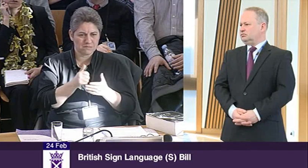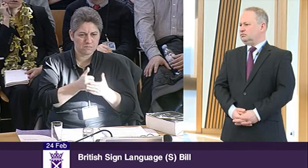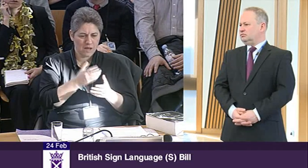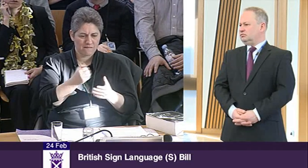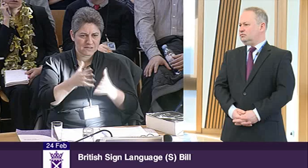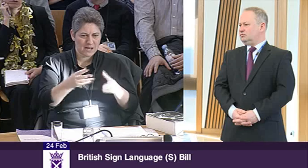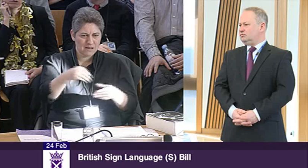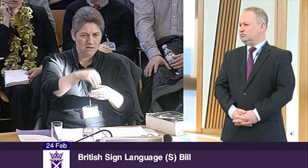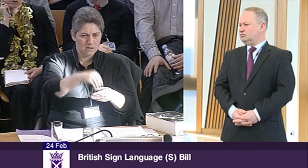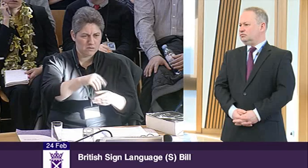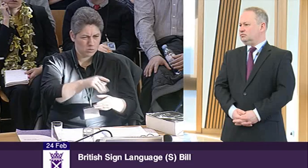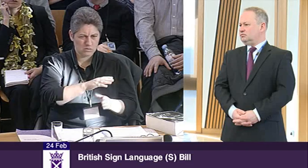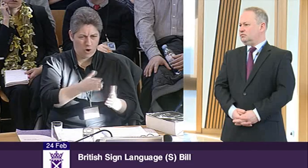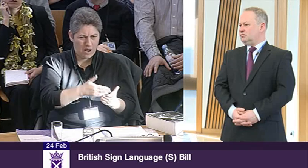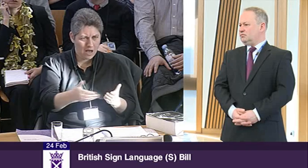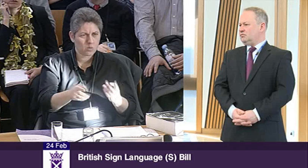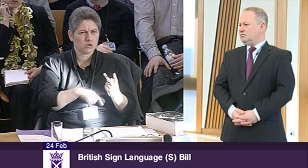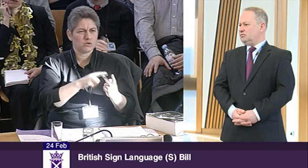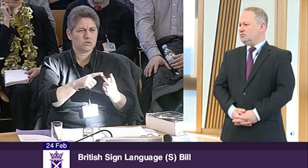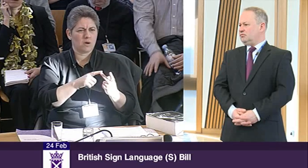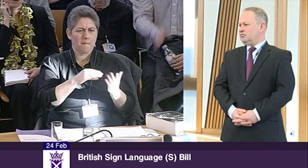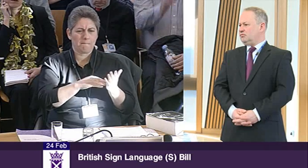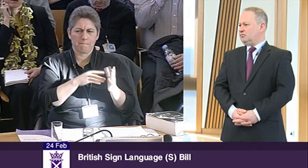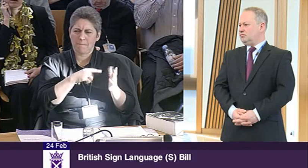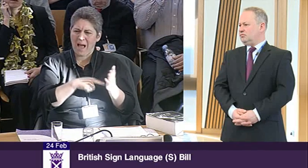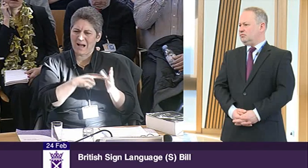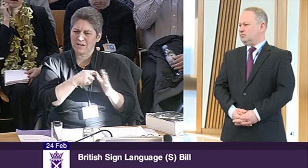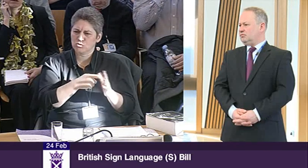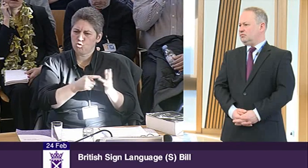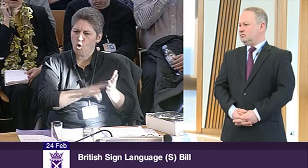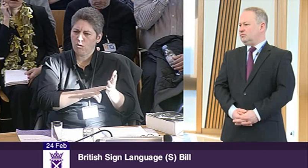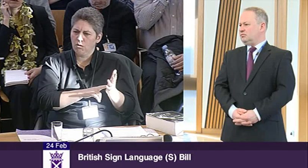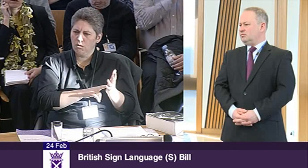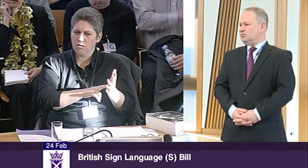tools, such as sign-supported English, which is not a language—it is an artificial communications